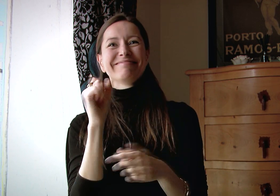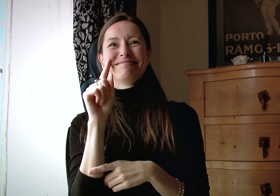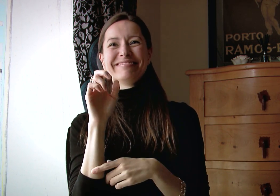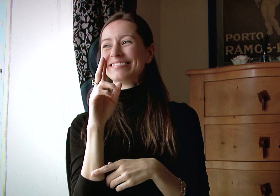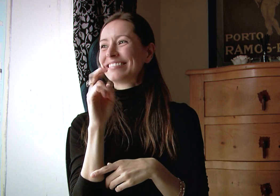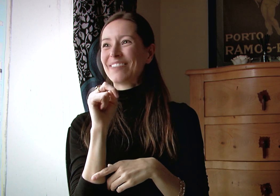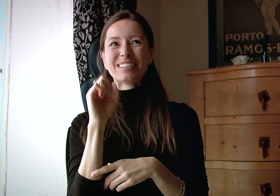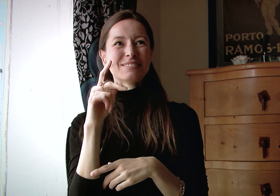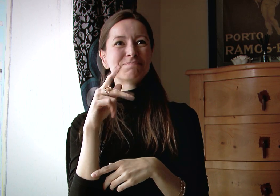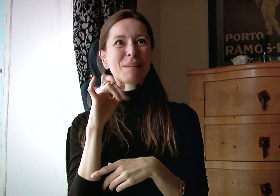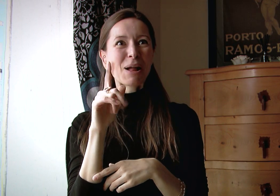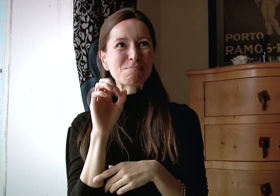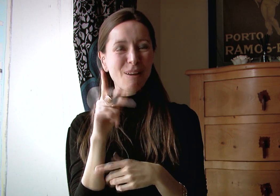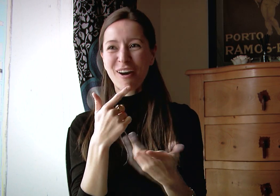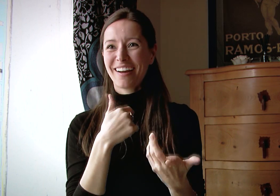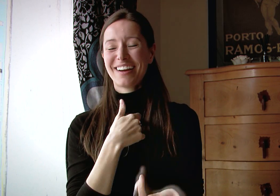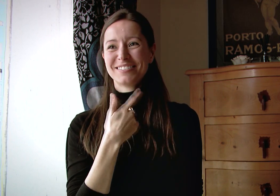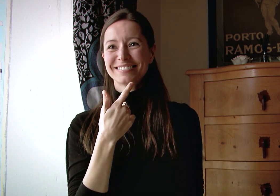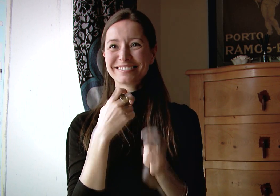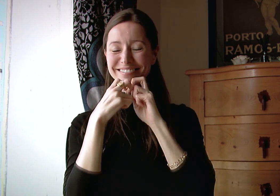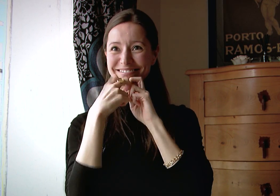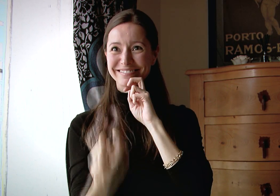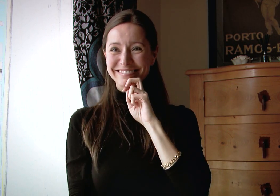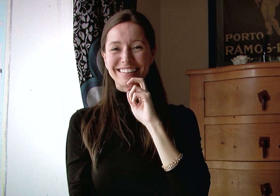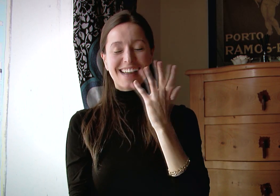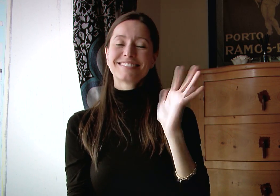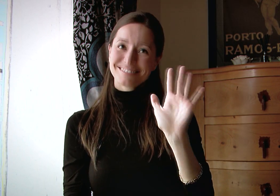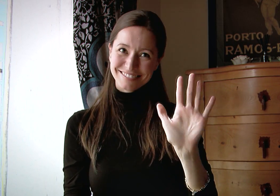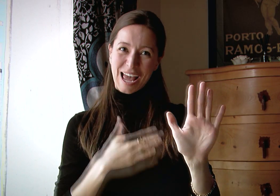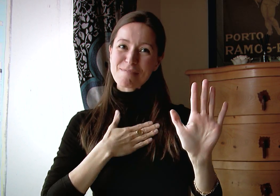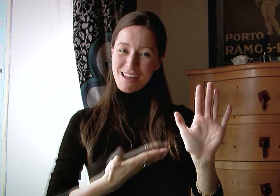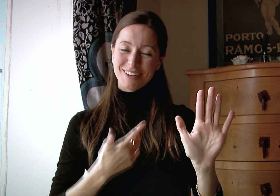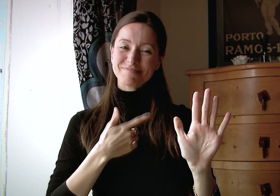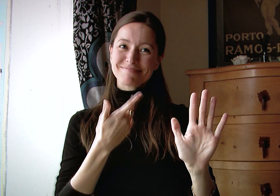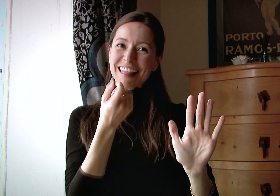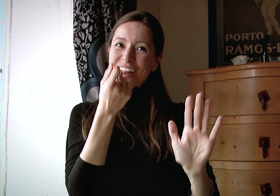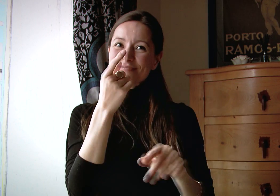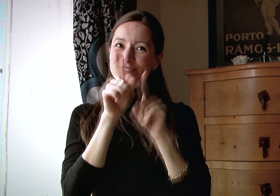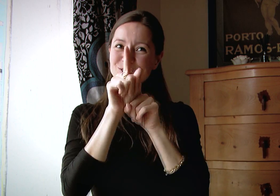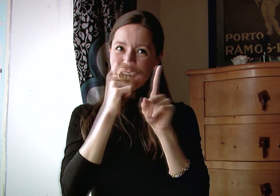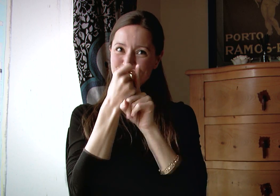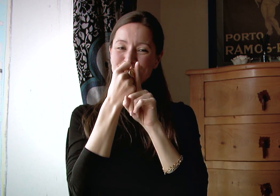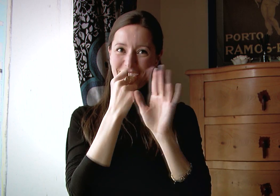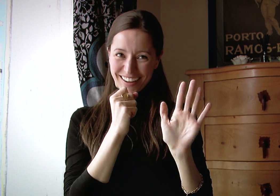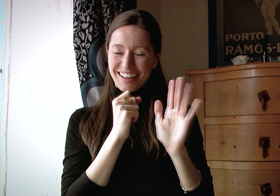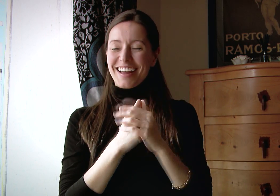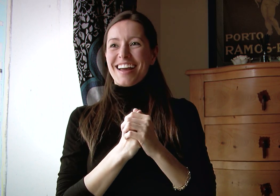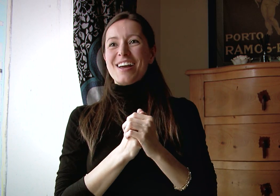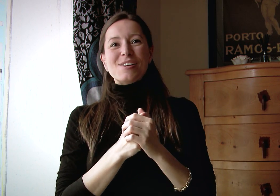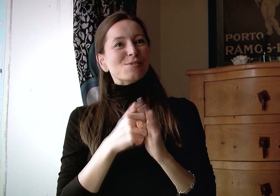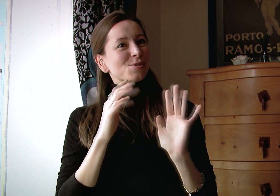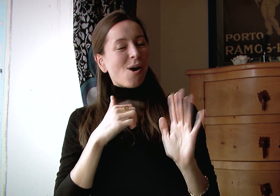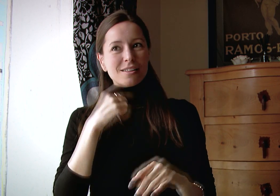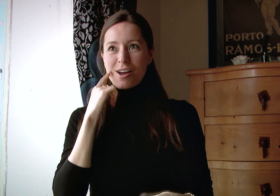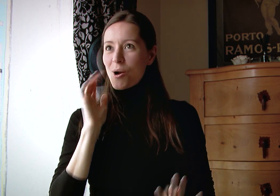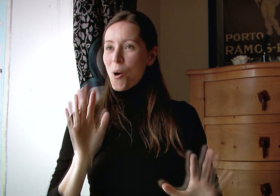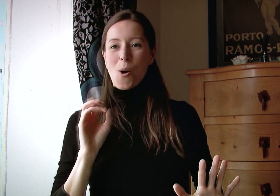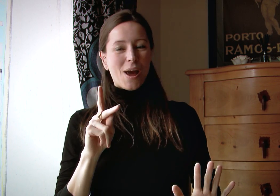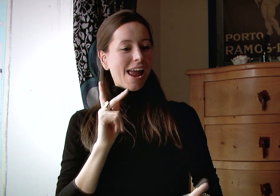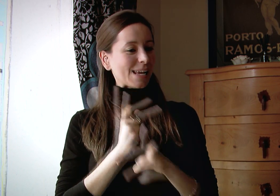Steven Spielberg! I was in awe. I have to admit I was a bit star-struck. I thought to myself, "Okay, keep your cool."